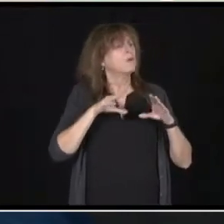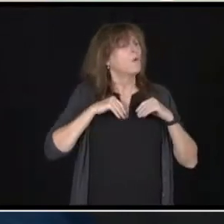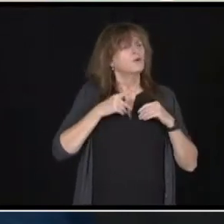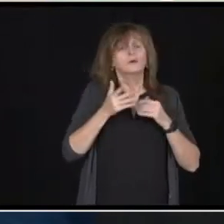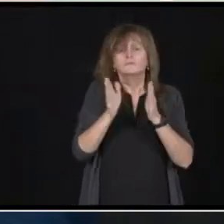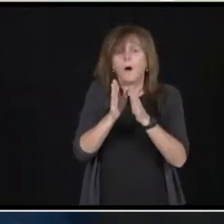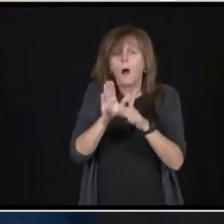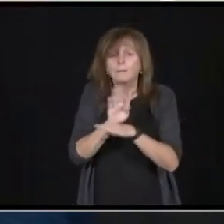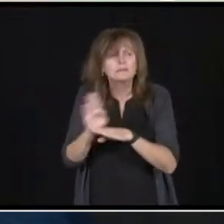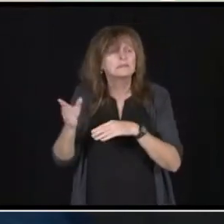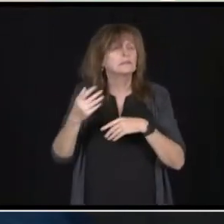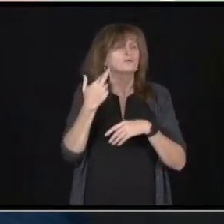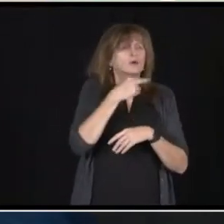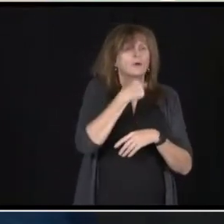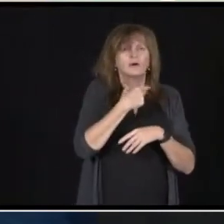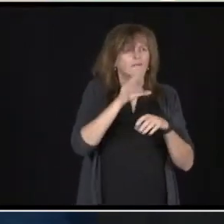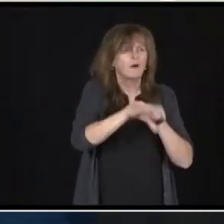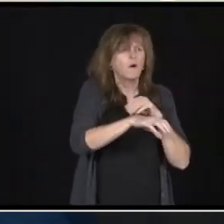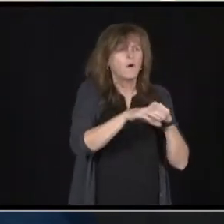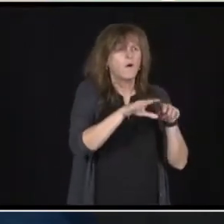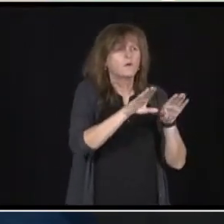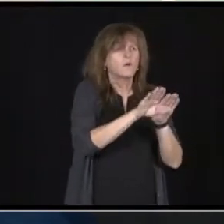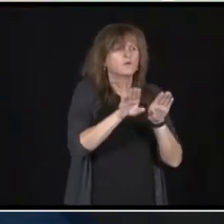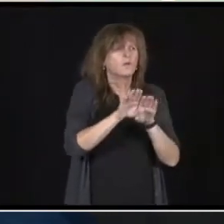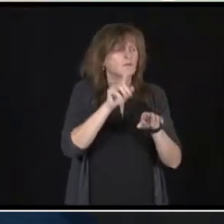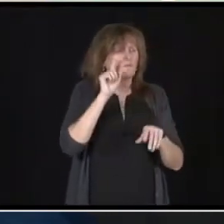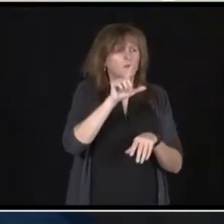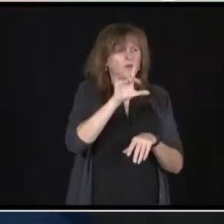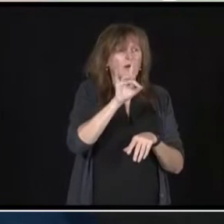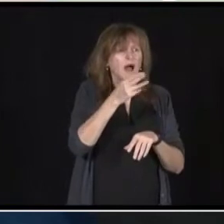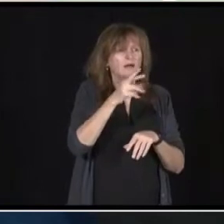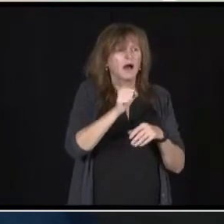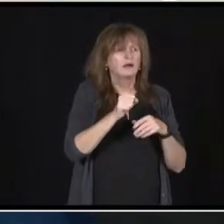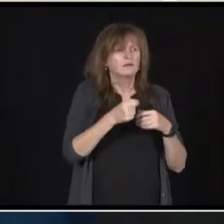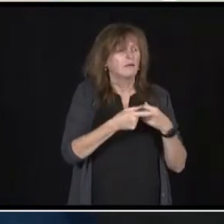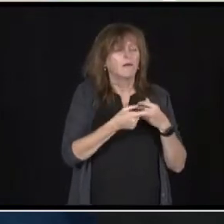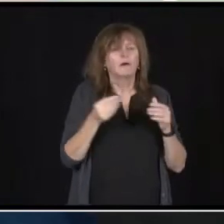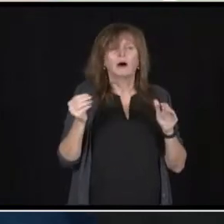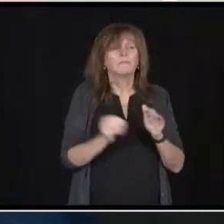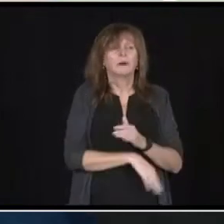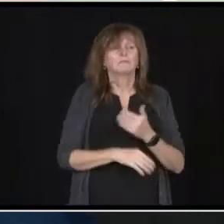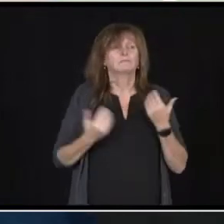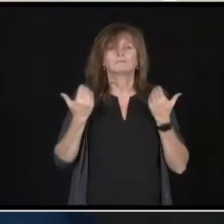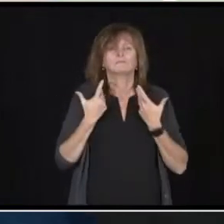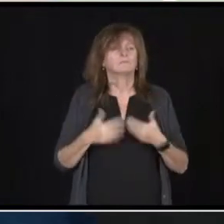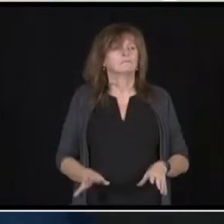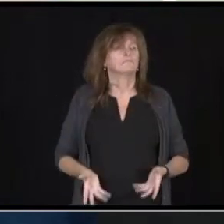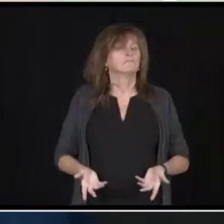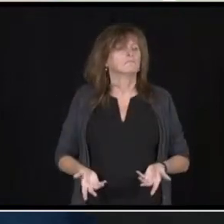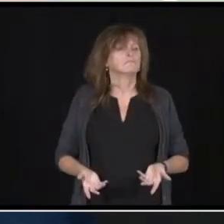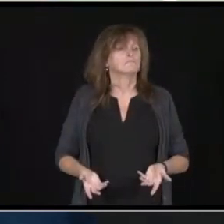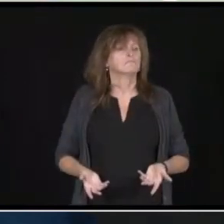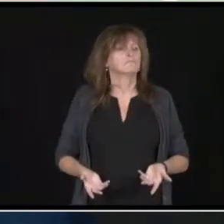put everything into their small business. And this is not just him owners, this is also small businesses and other entrepreneurs, and